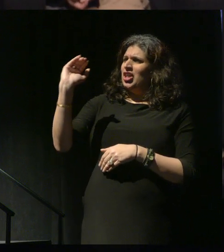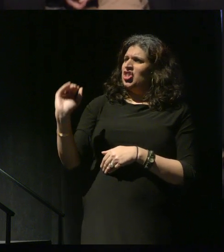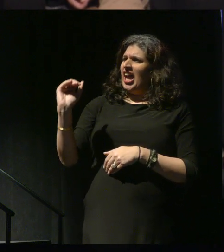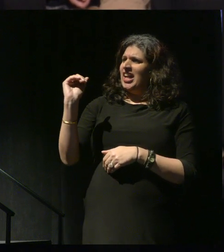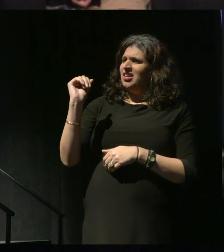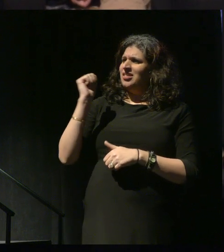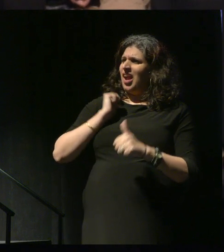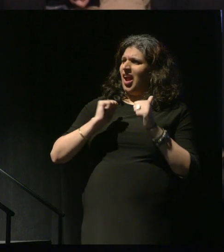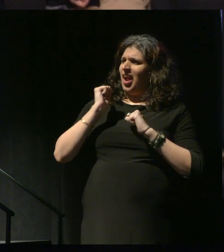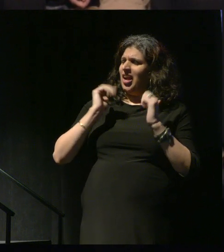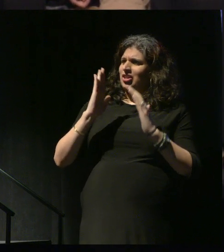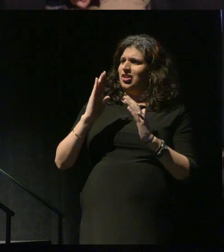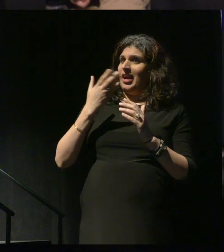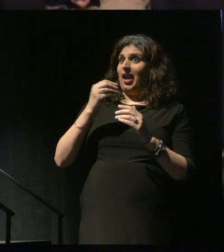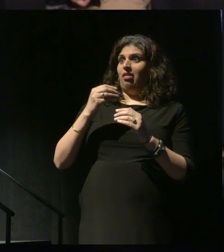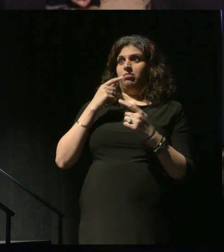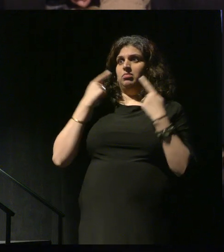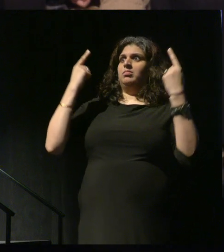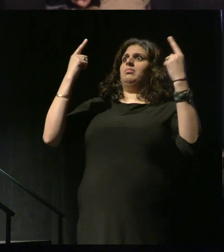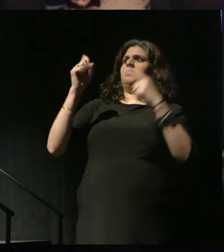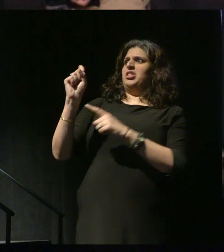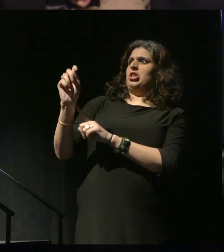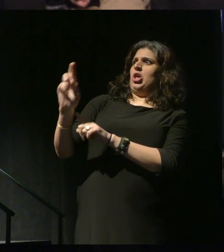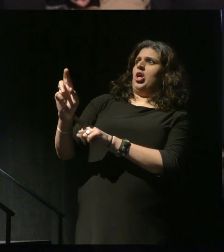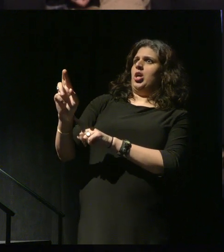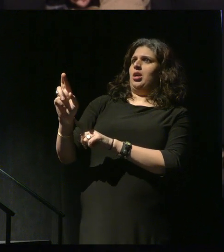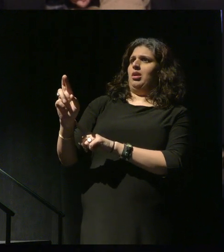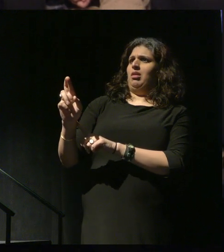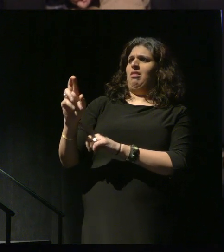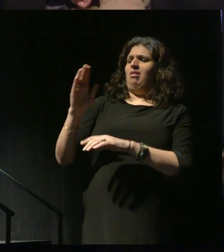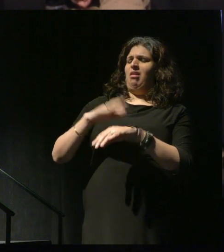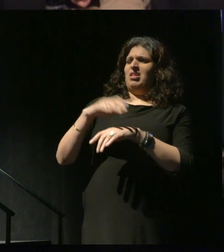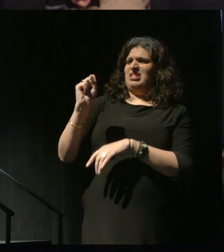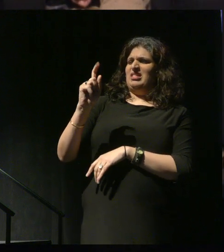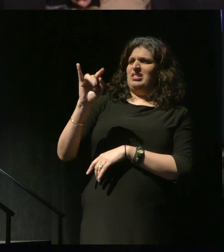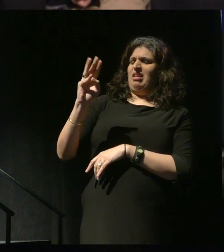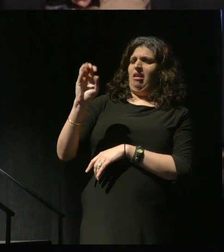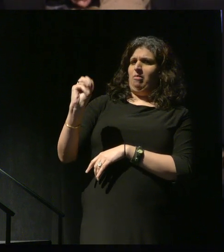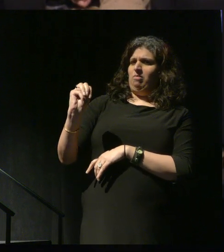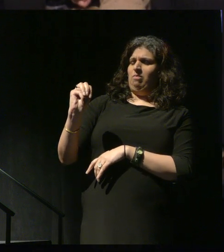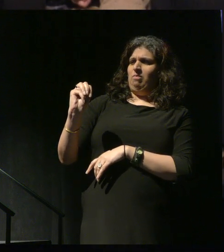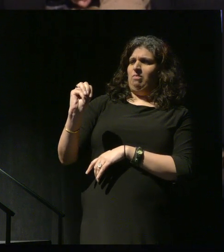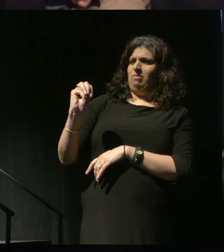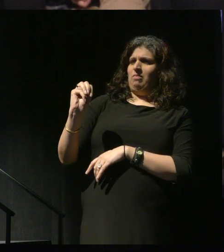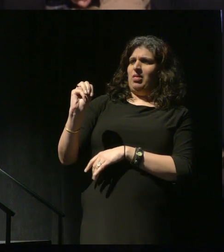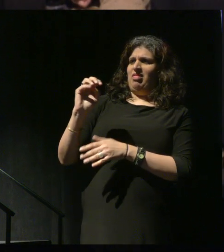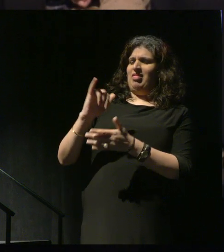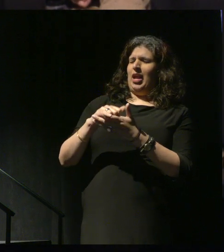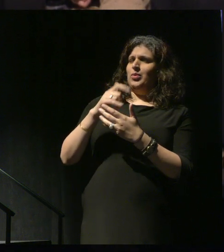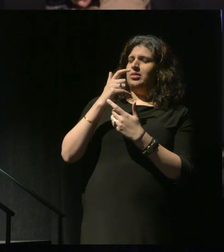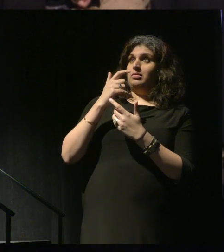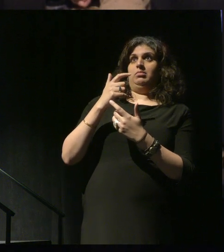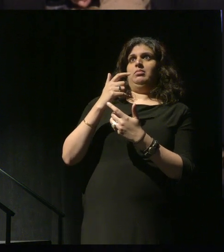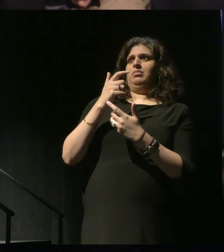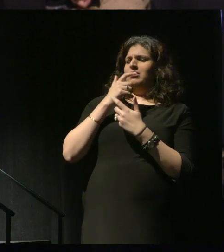Yes. And star. - Yes. Child really. - On a sitcom. Yes. And that was super interesting in the context of,